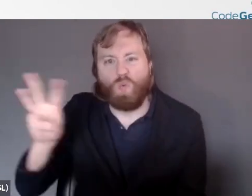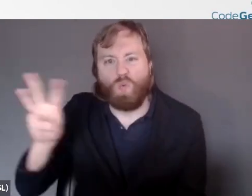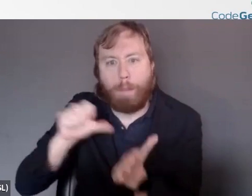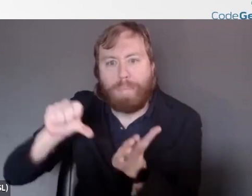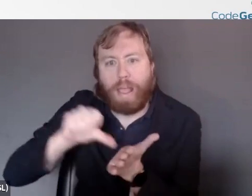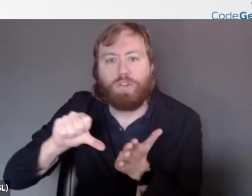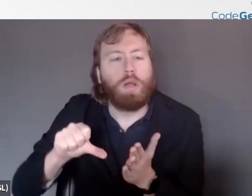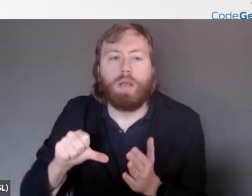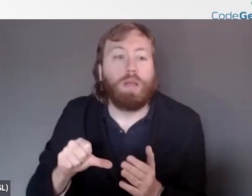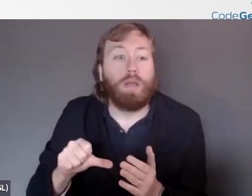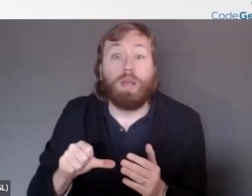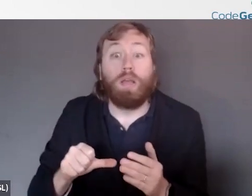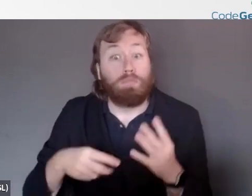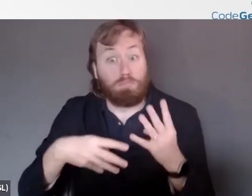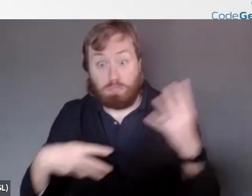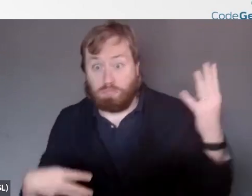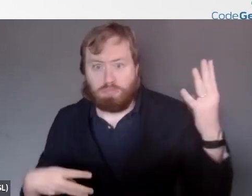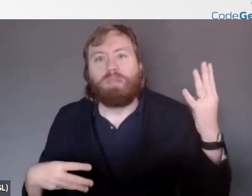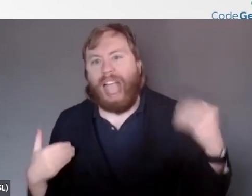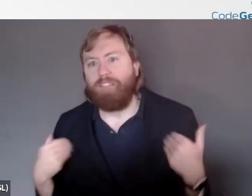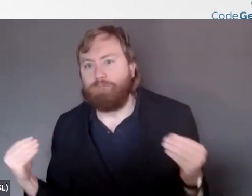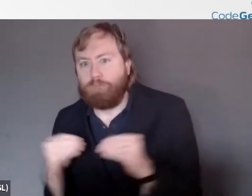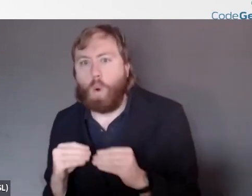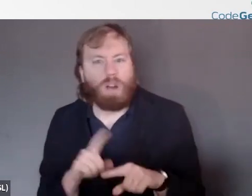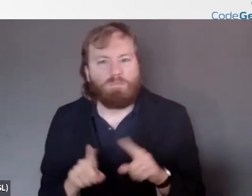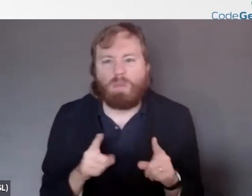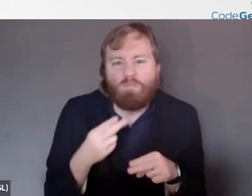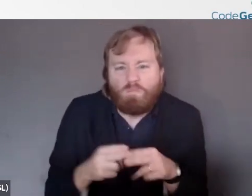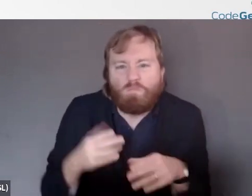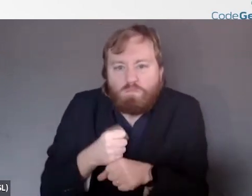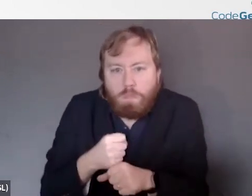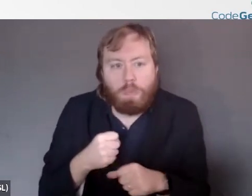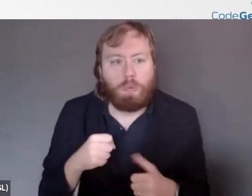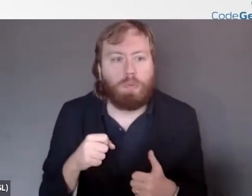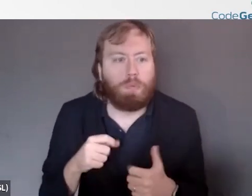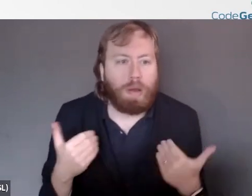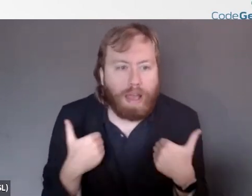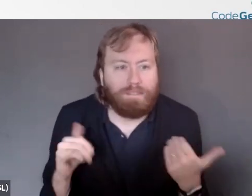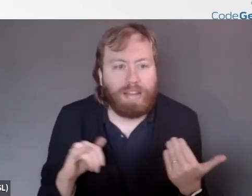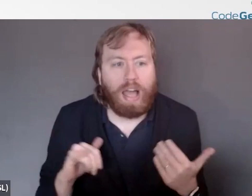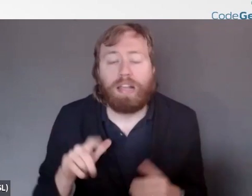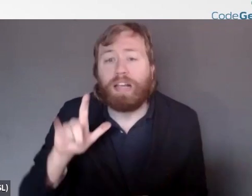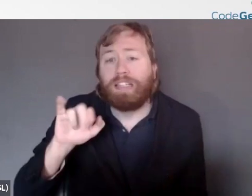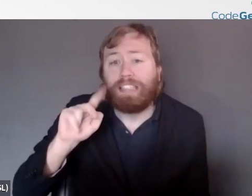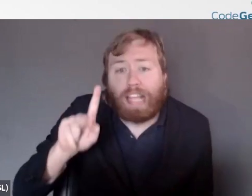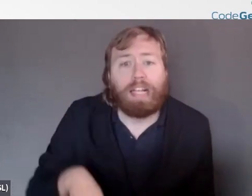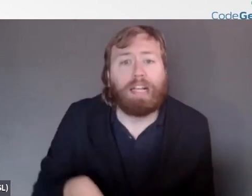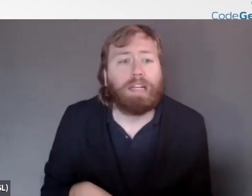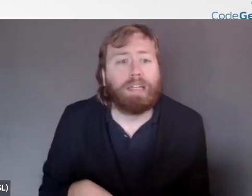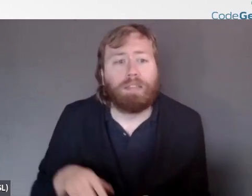include links, buttons, navigation menus, checkboxes, radio buttons,